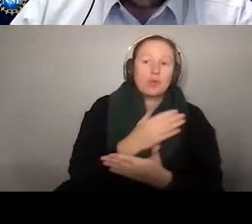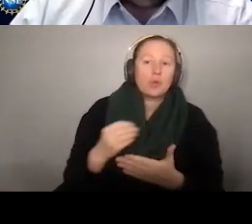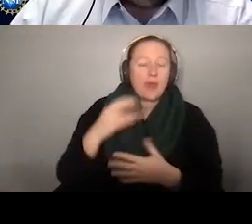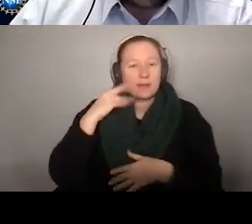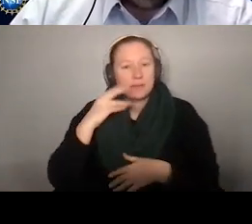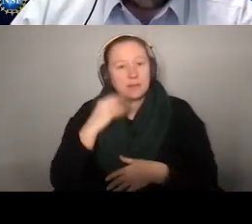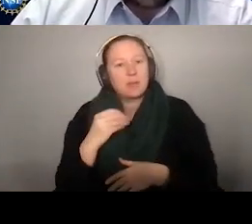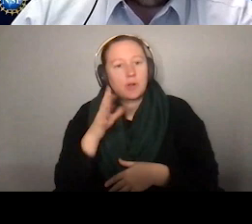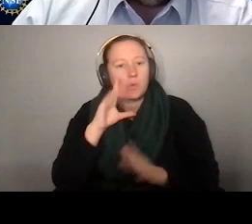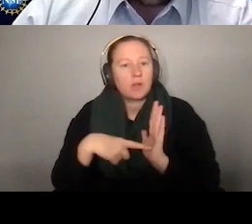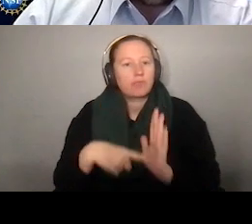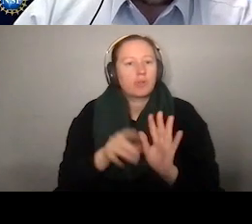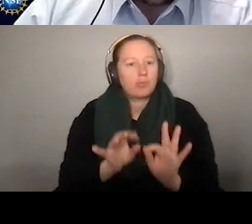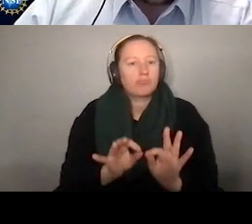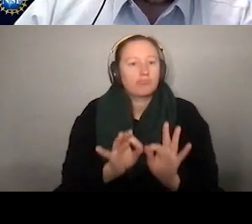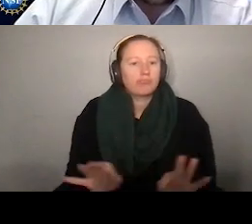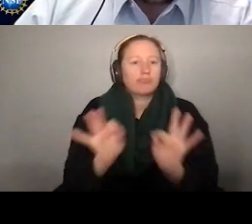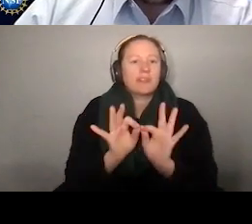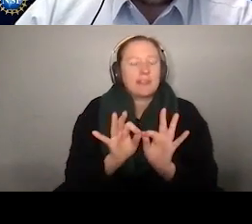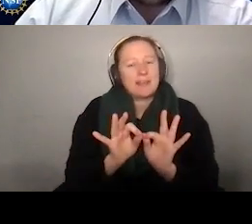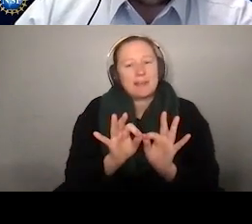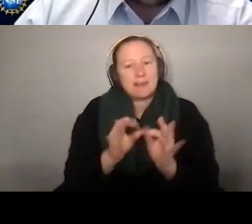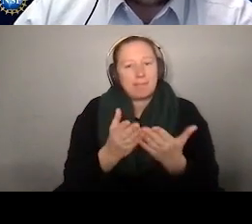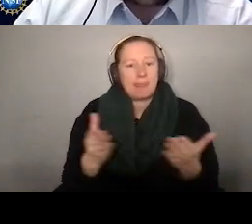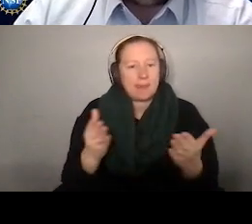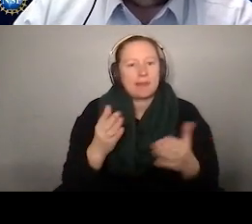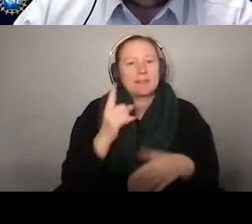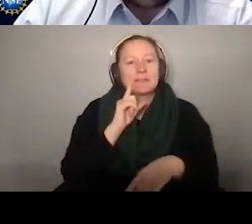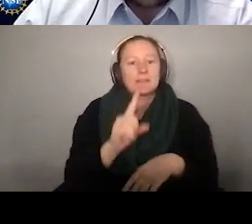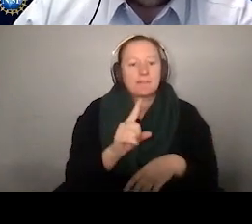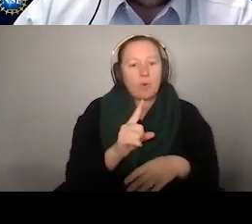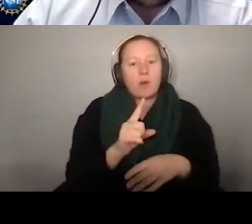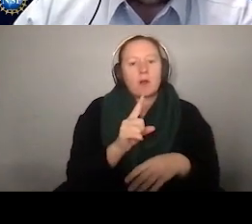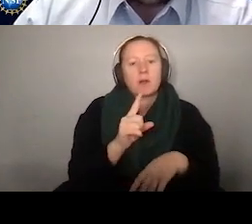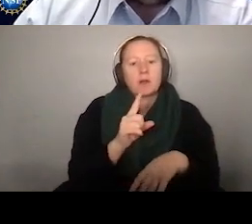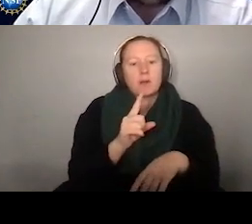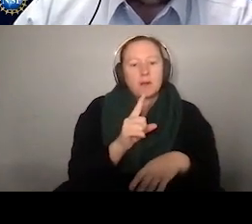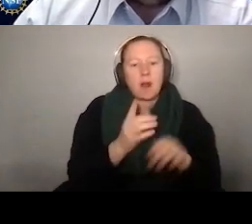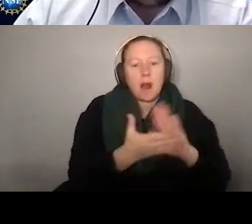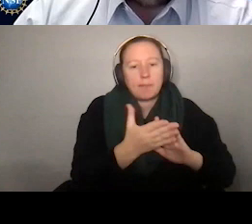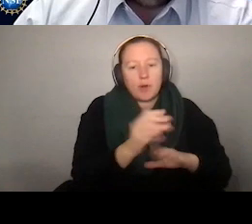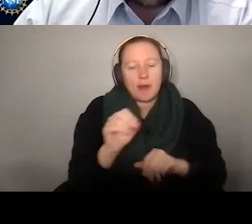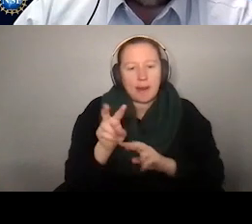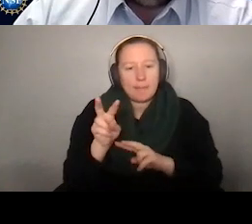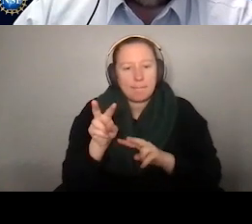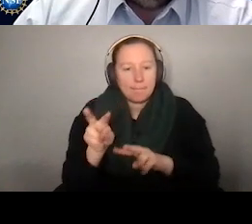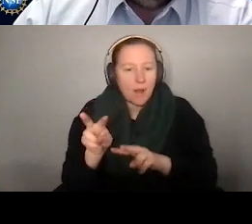both the operations and monitoring sections of our team, update the community on some monitoring and reporting activities,